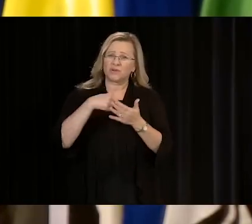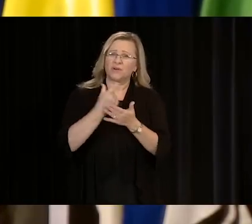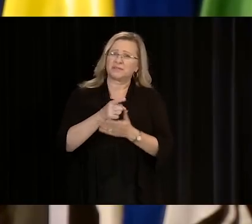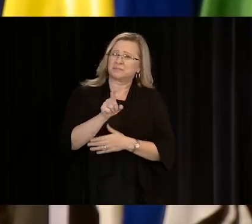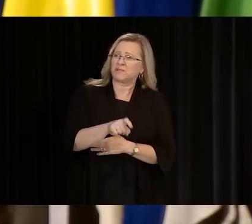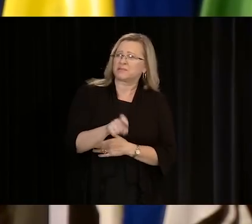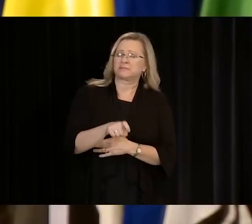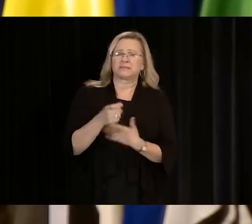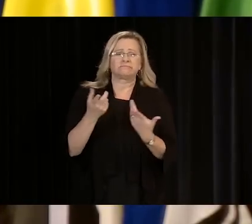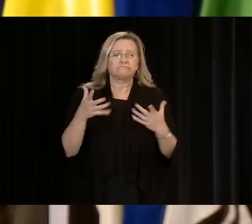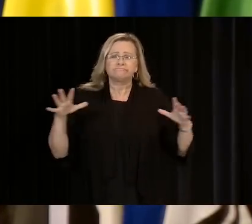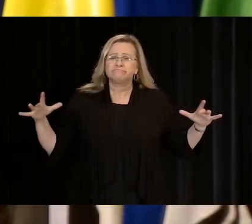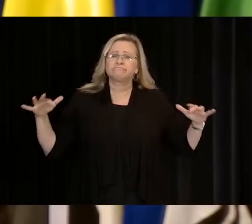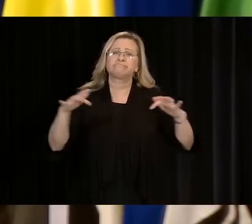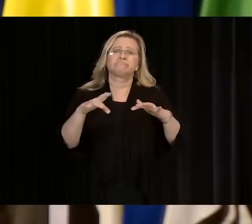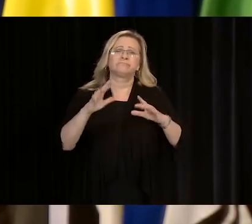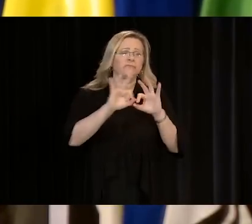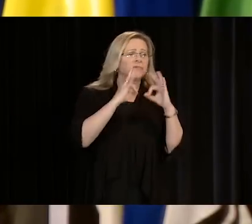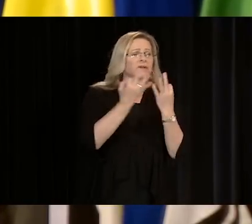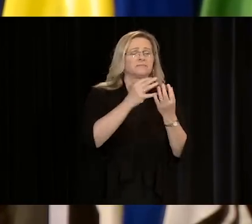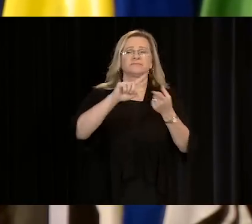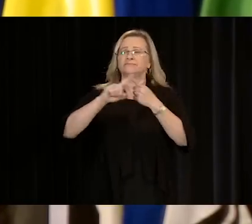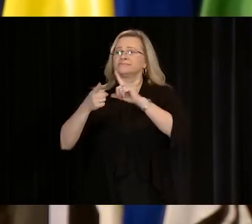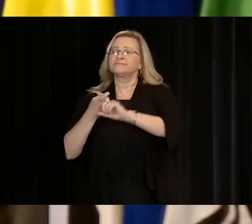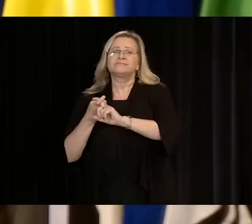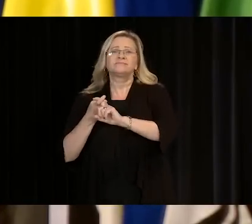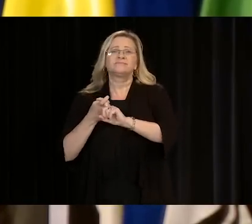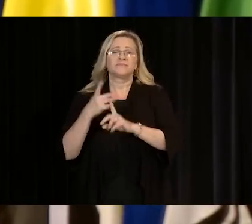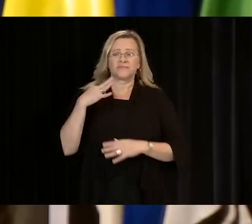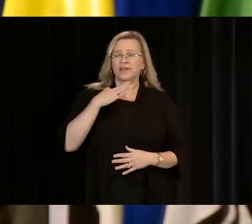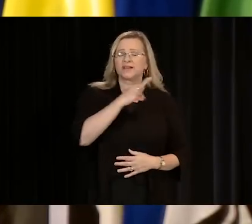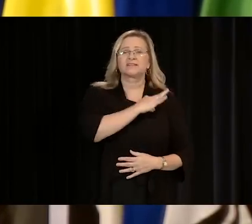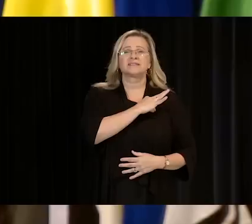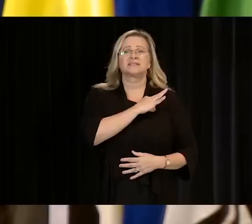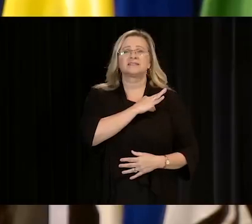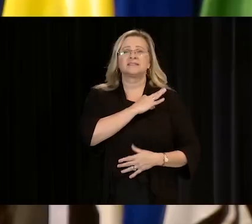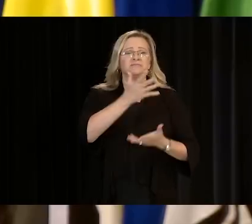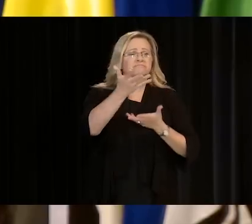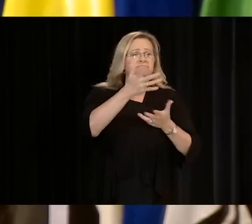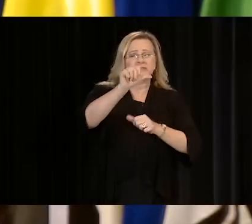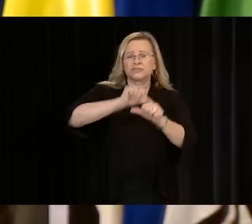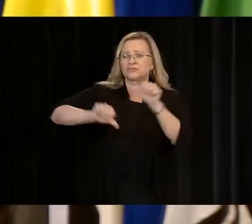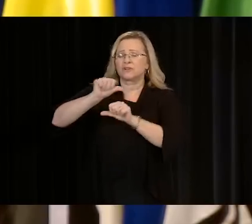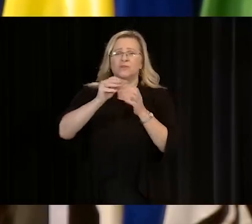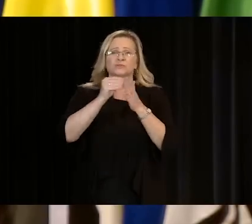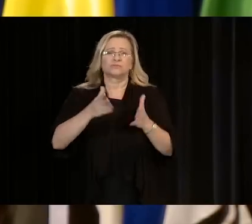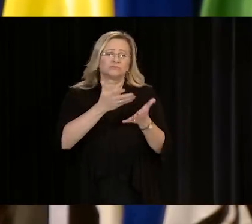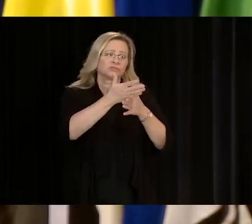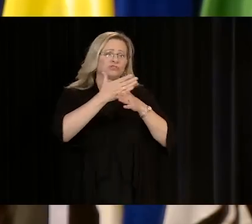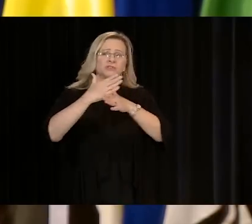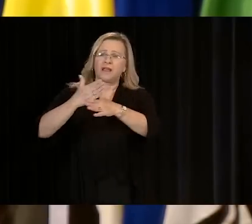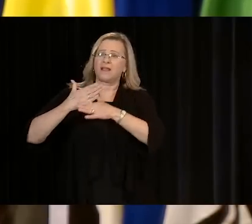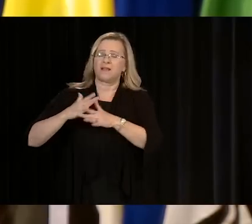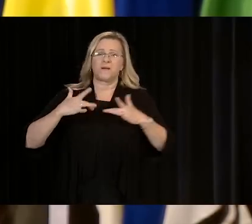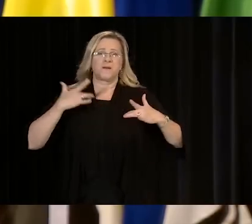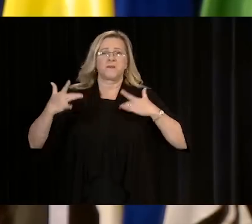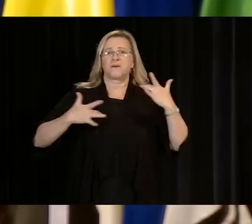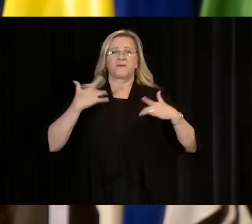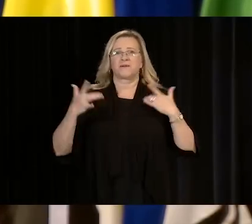GRADUATION IS A TIME WHEN WE GATHER WITH FAMILY AND FRIENDS, FACULTY, AND FELLOW STUDENTS TO SHARE IN THE EXCITEMENT